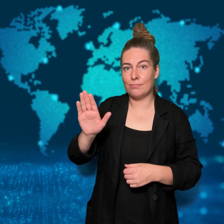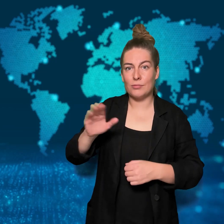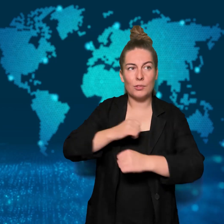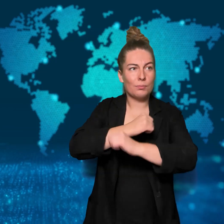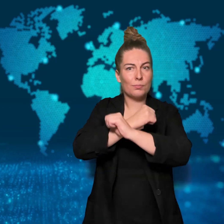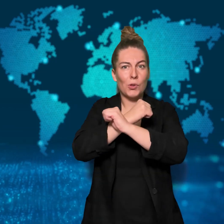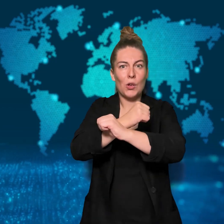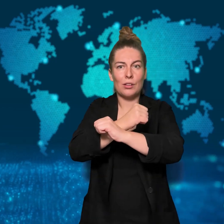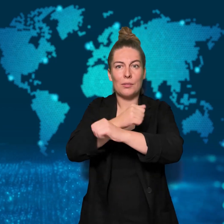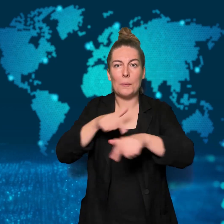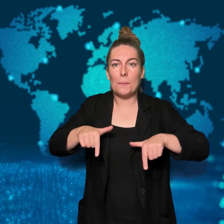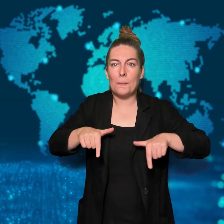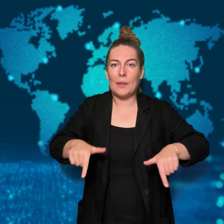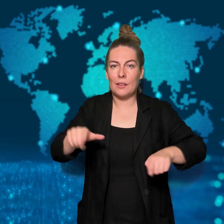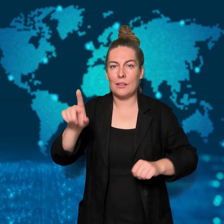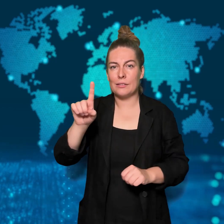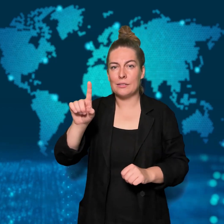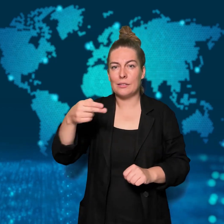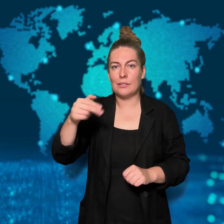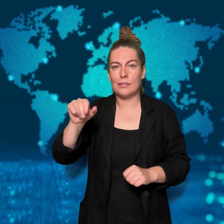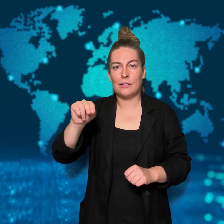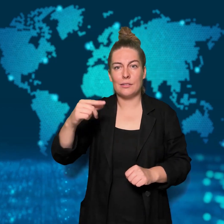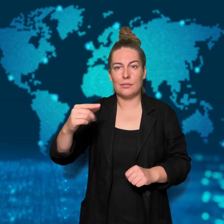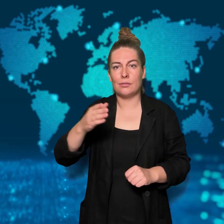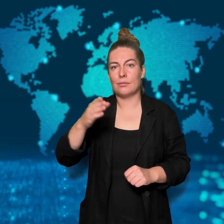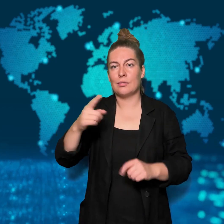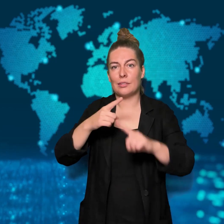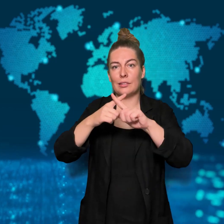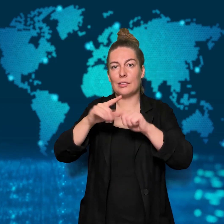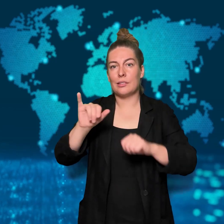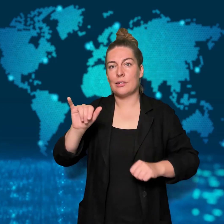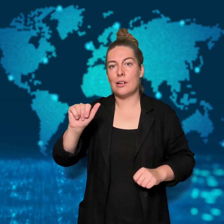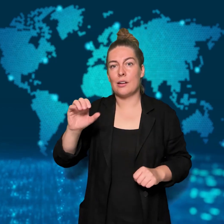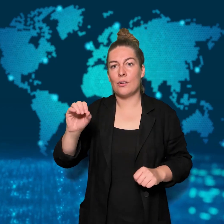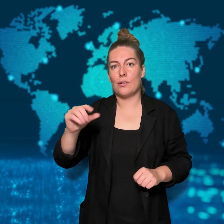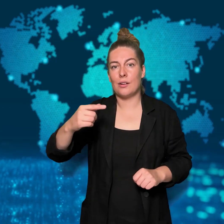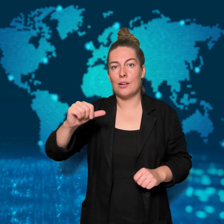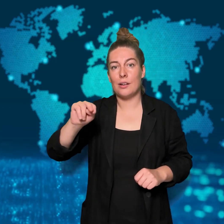The accusation includes Canada violating Chinese laws as well as international law.